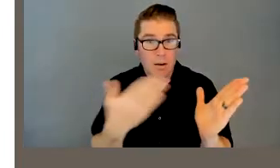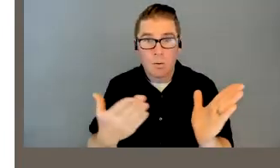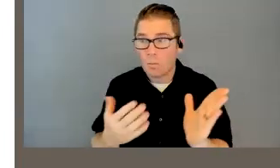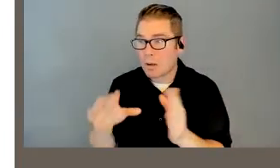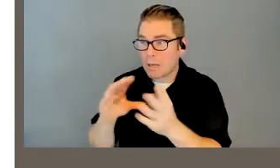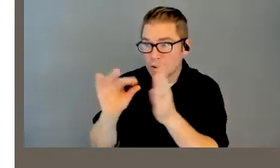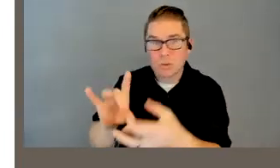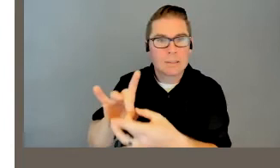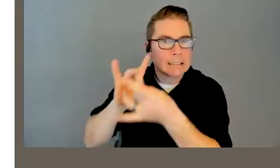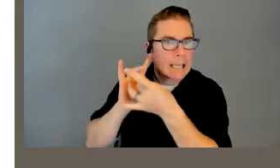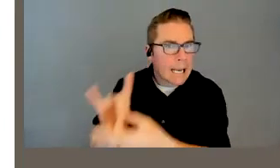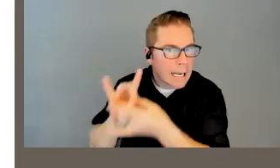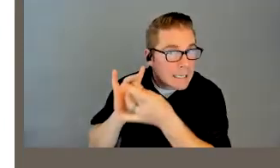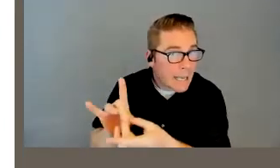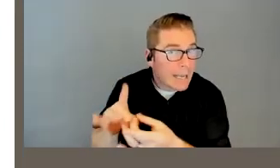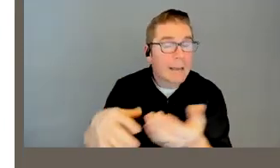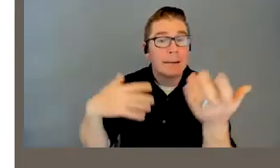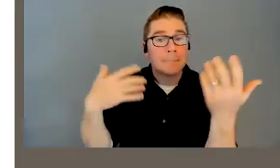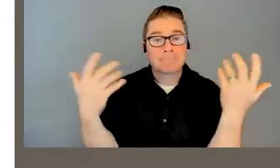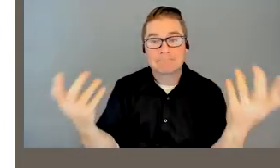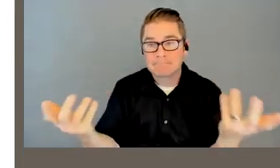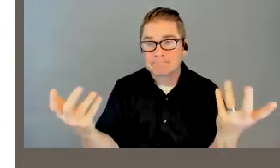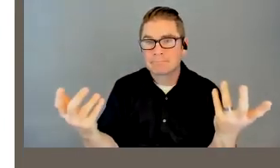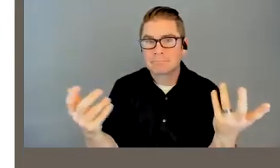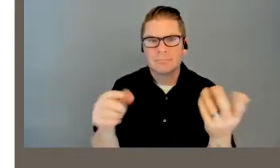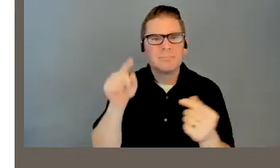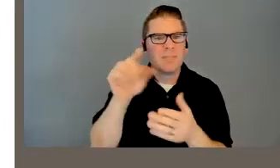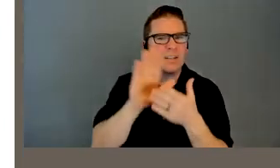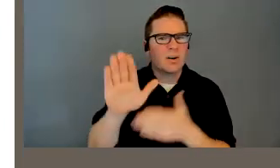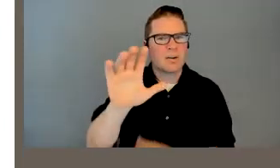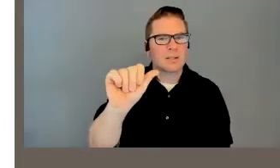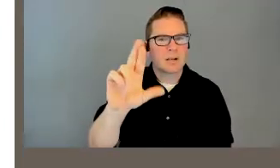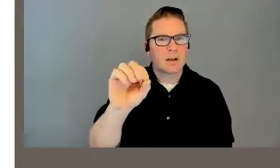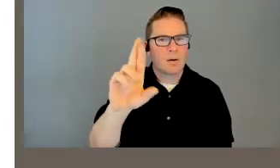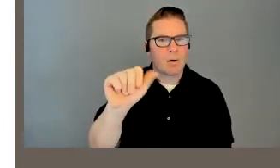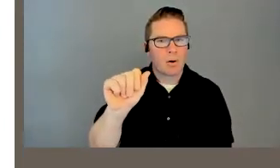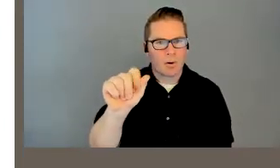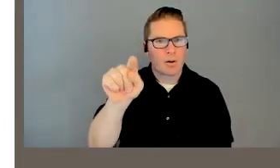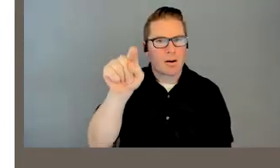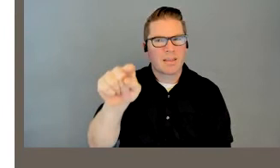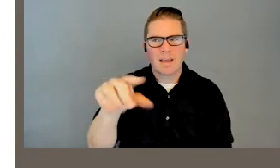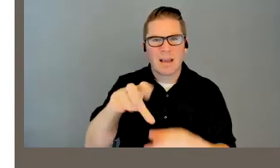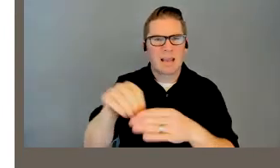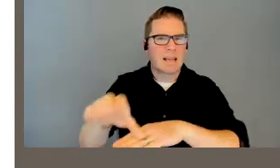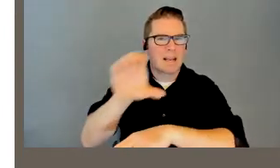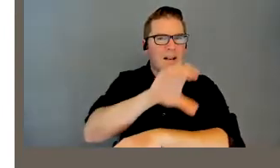They've done great work at Aurora College in Colorado. The Math Department has done